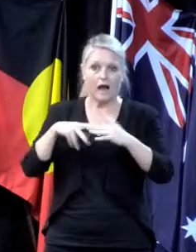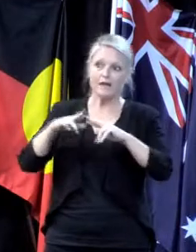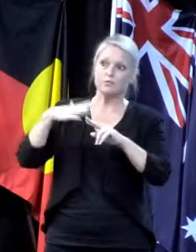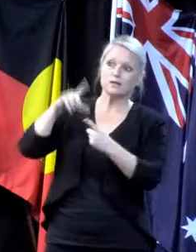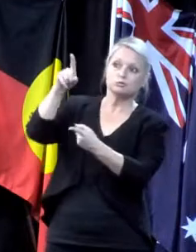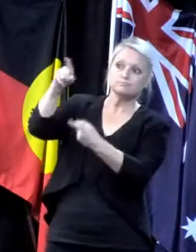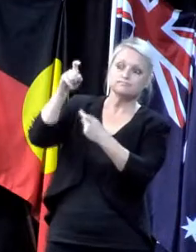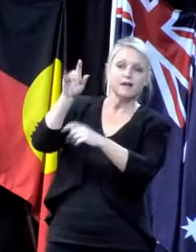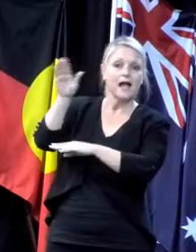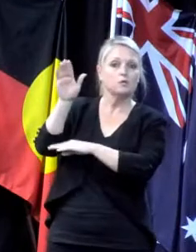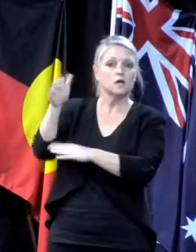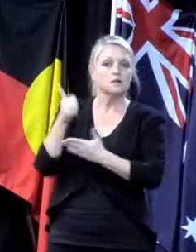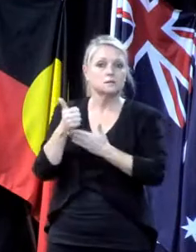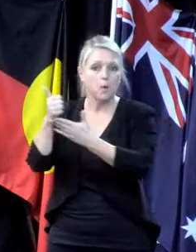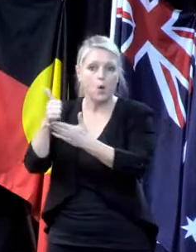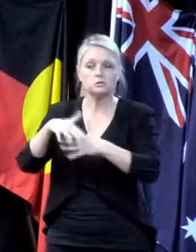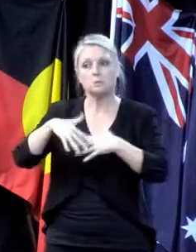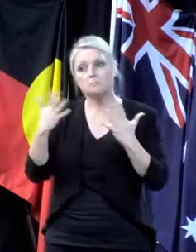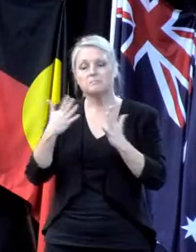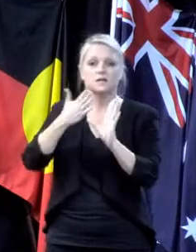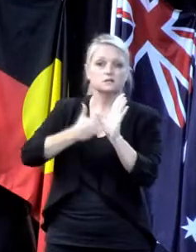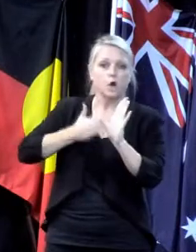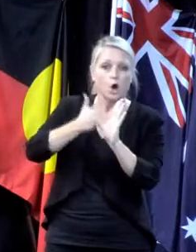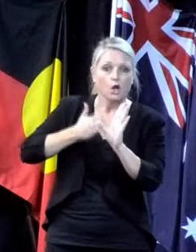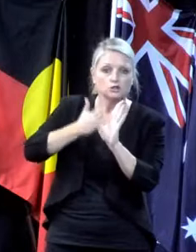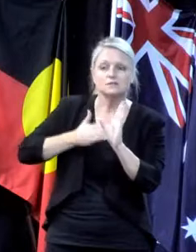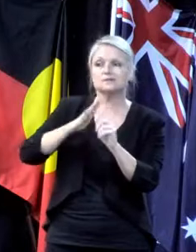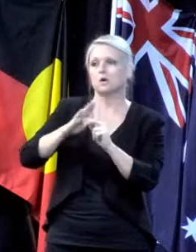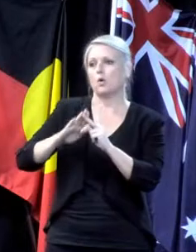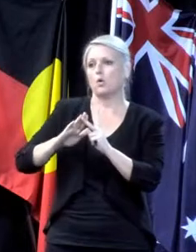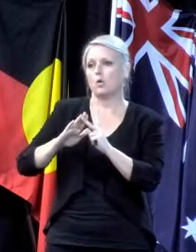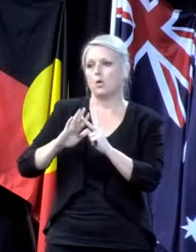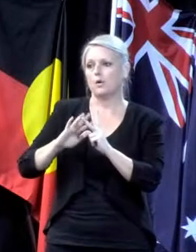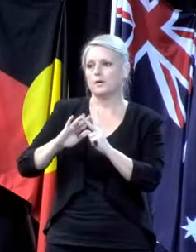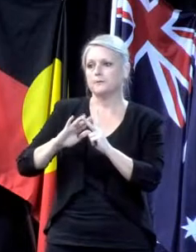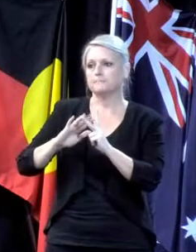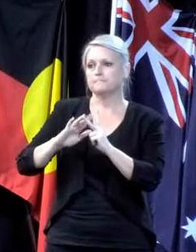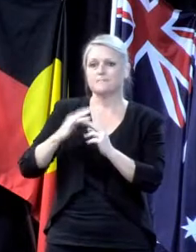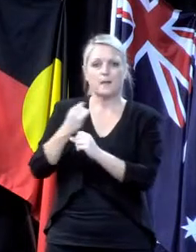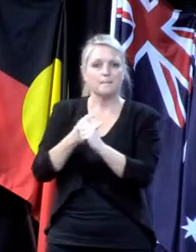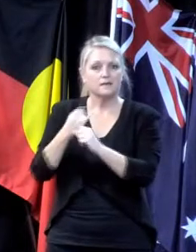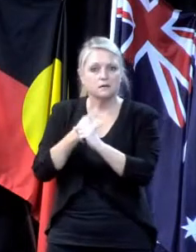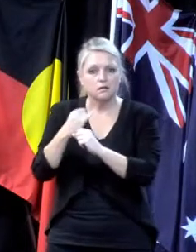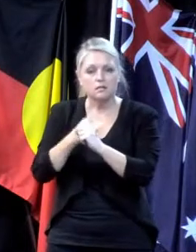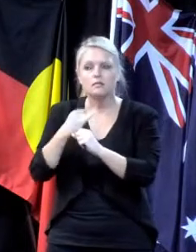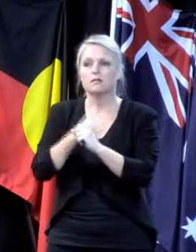from, perhaps, a psychologist or medical, behavioral -